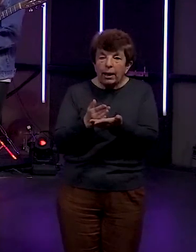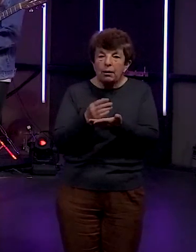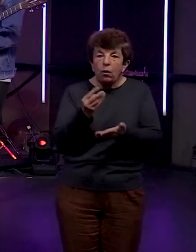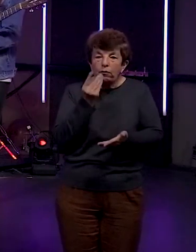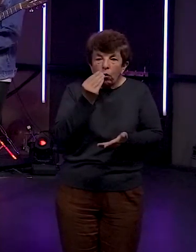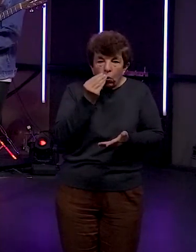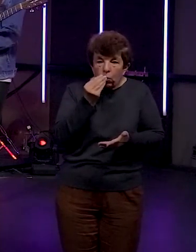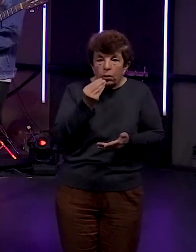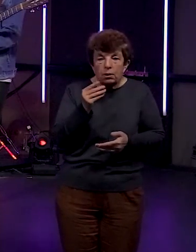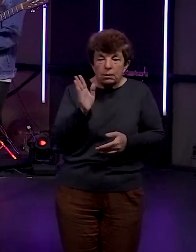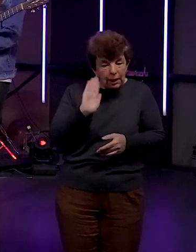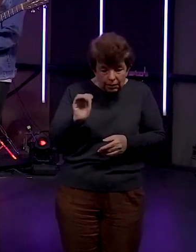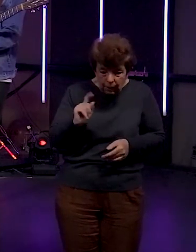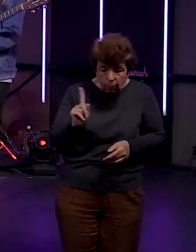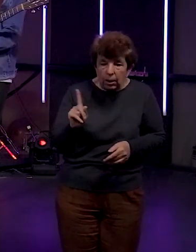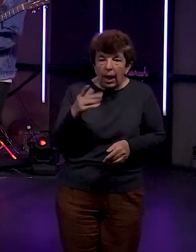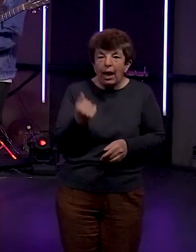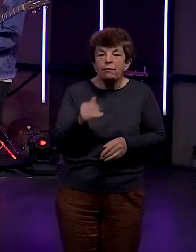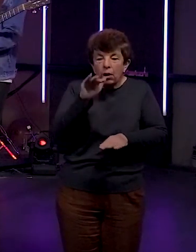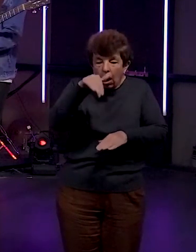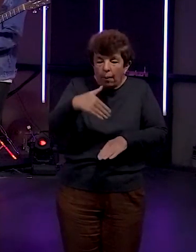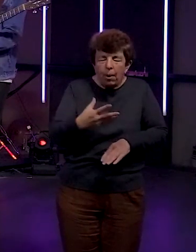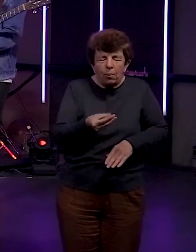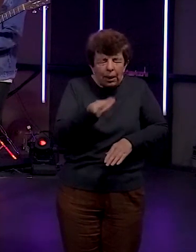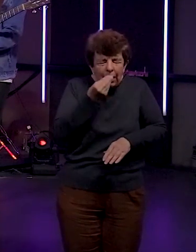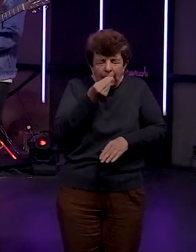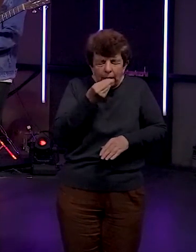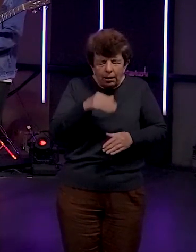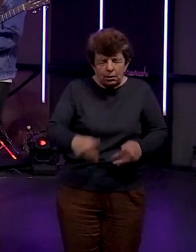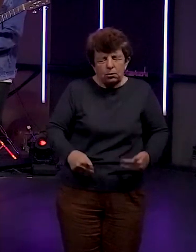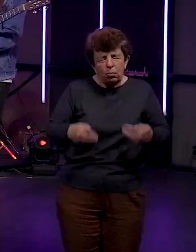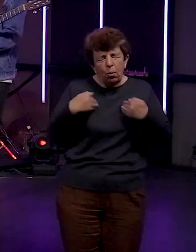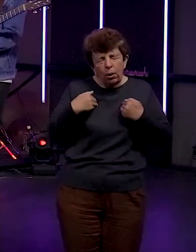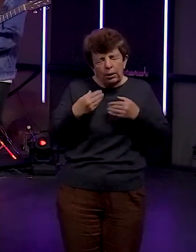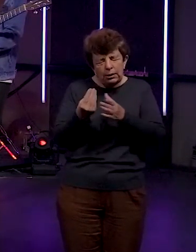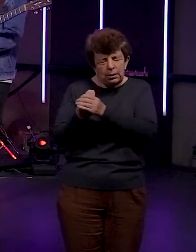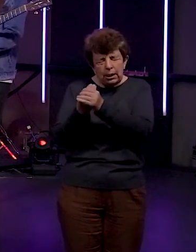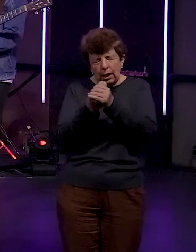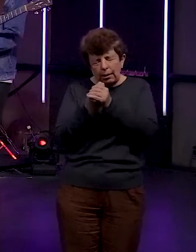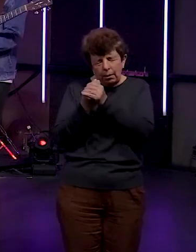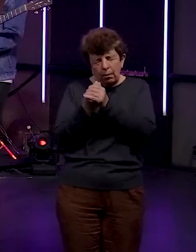whatever you've got at home and we eat that this morning together we remember